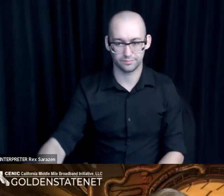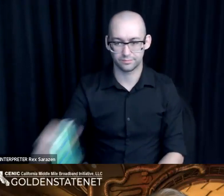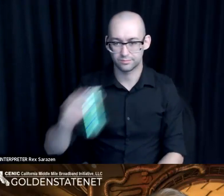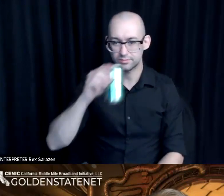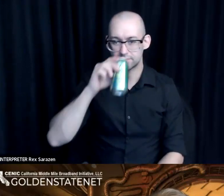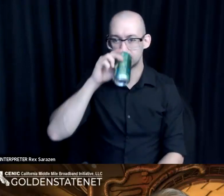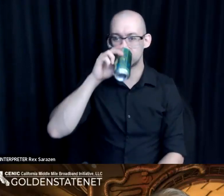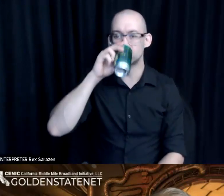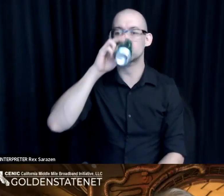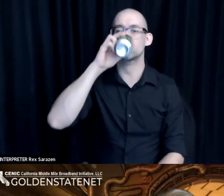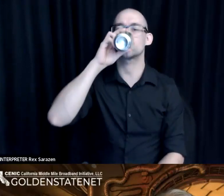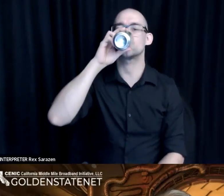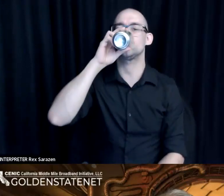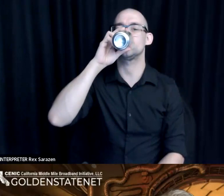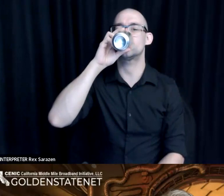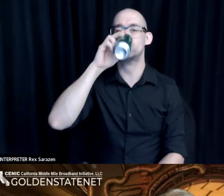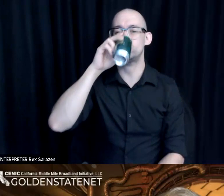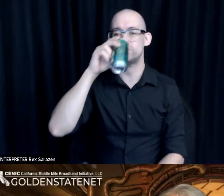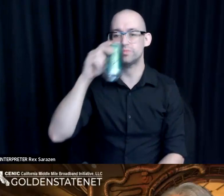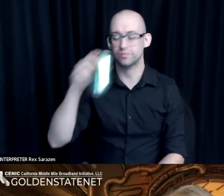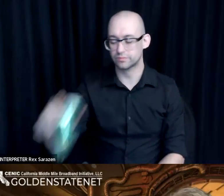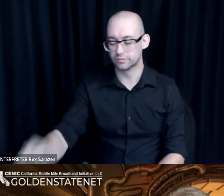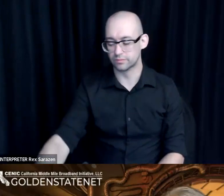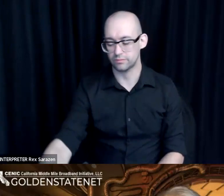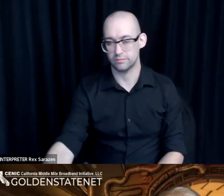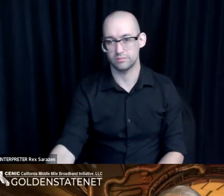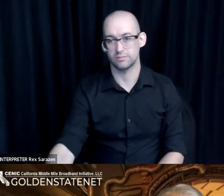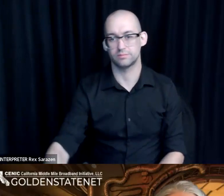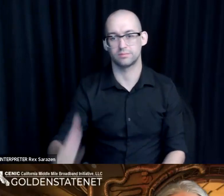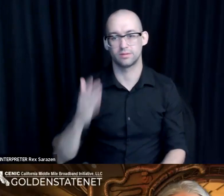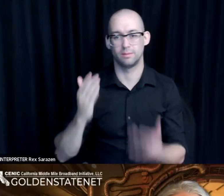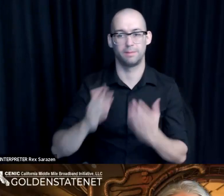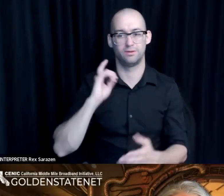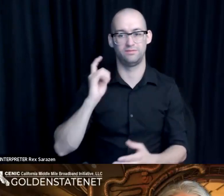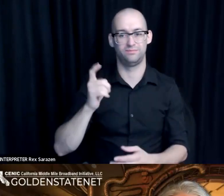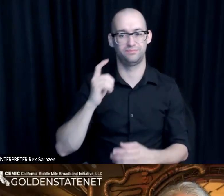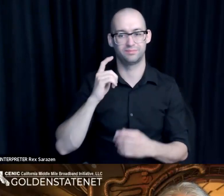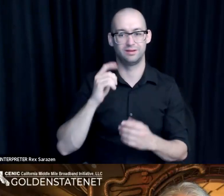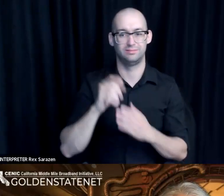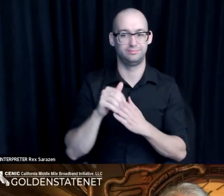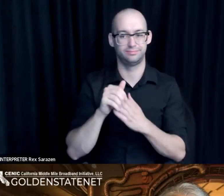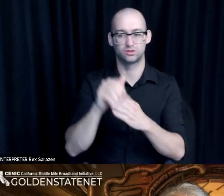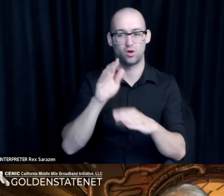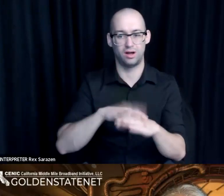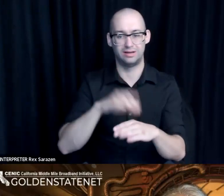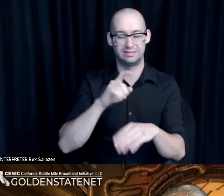give us some some guidance on timelines, on when those routes will be finalized, because that fits